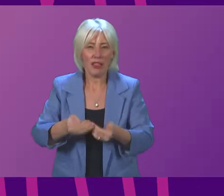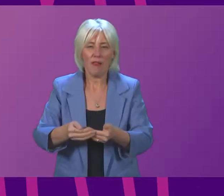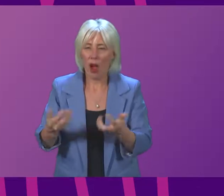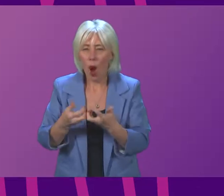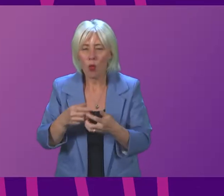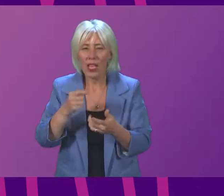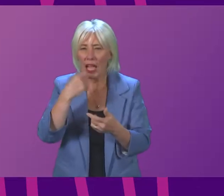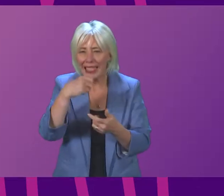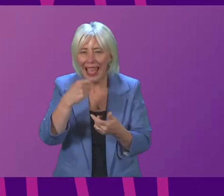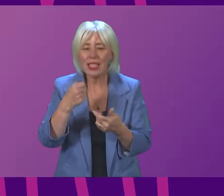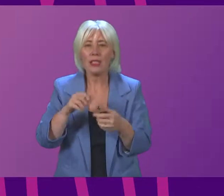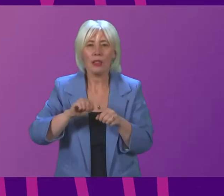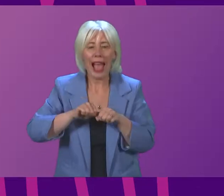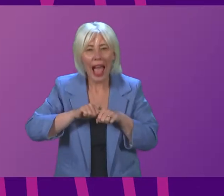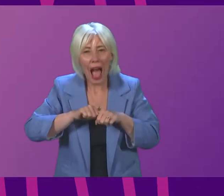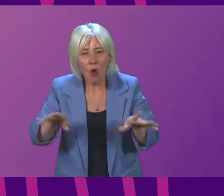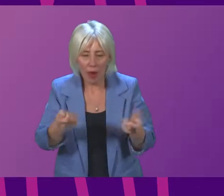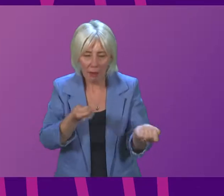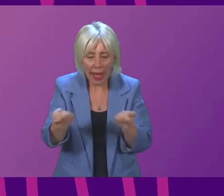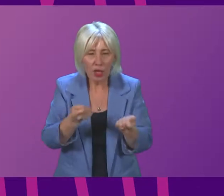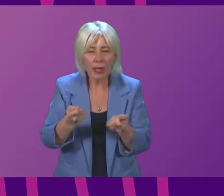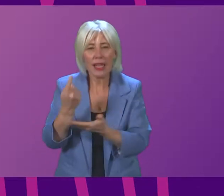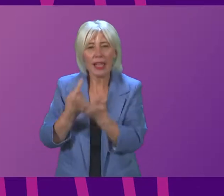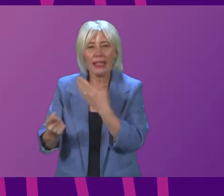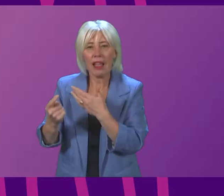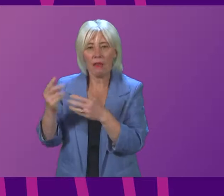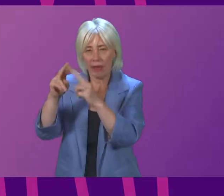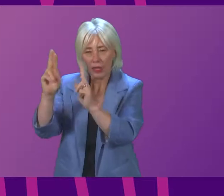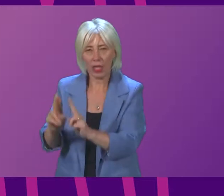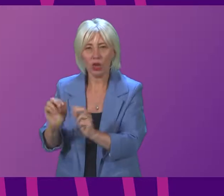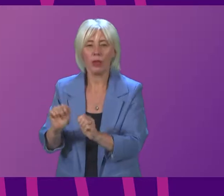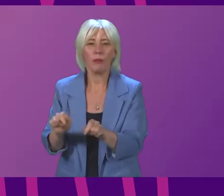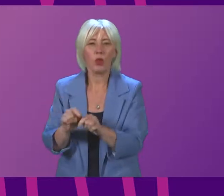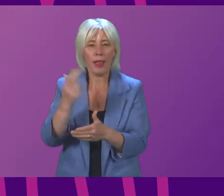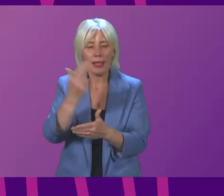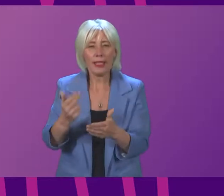outbreak management and self-isolation; the design and delivery of a vaccination strategy;